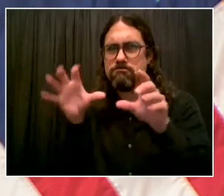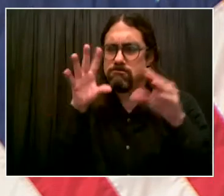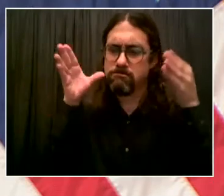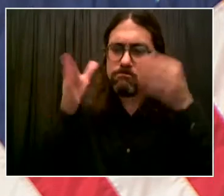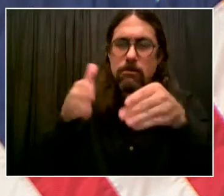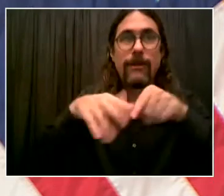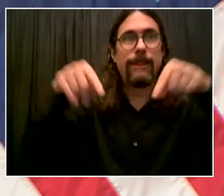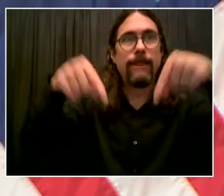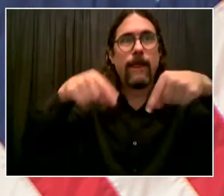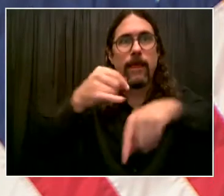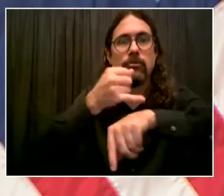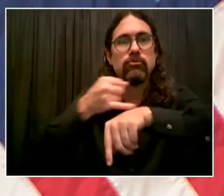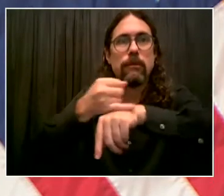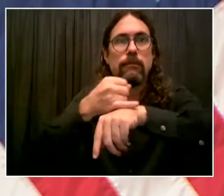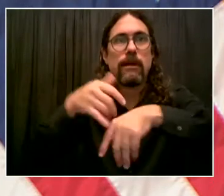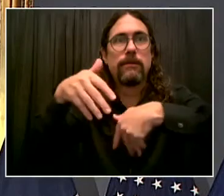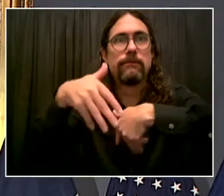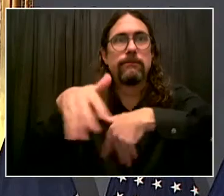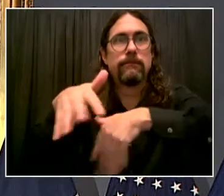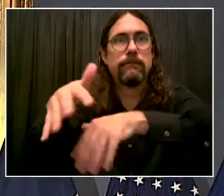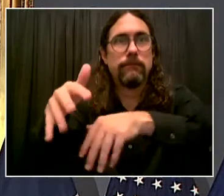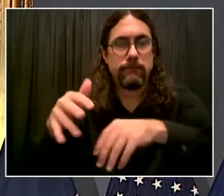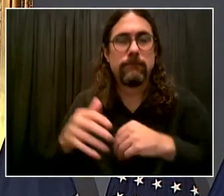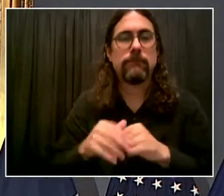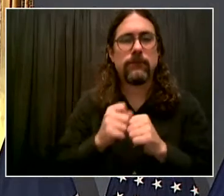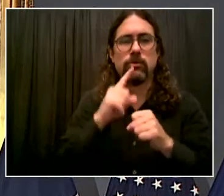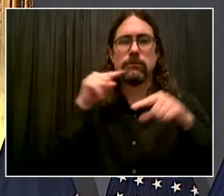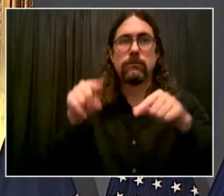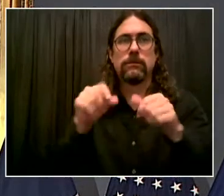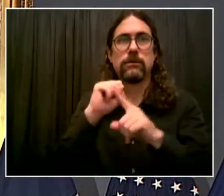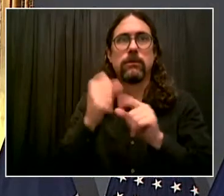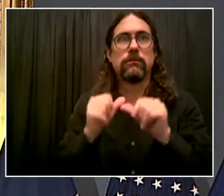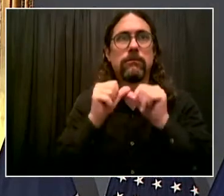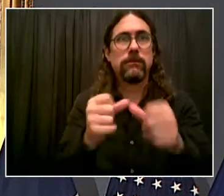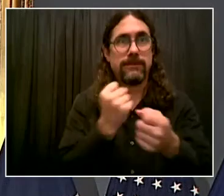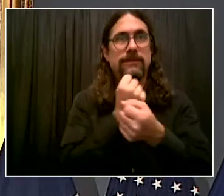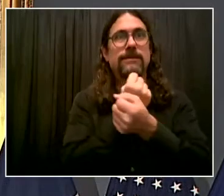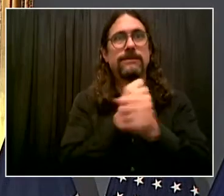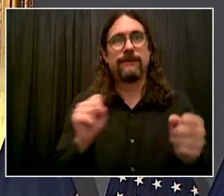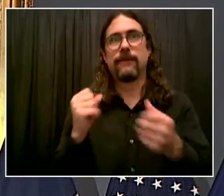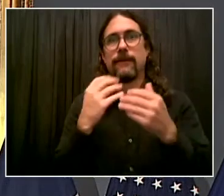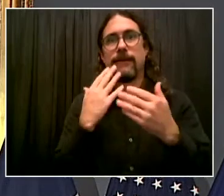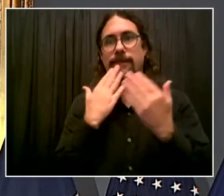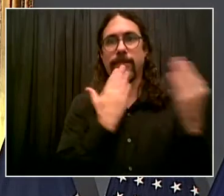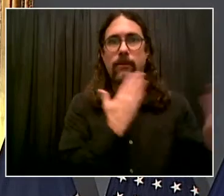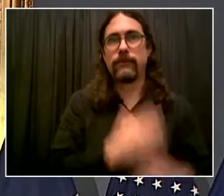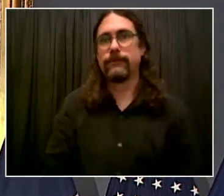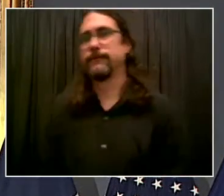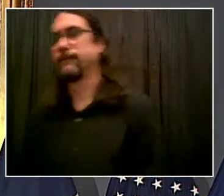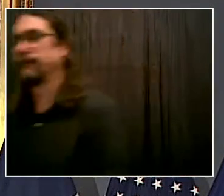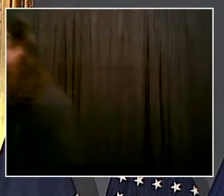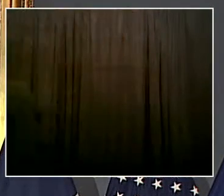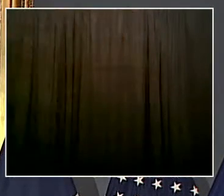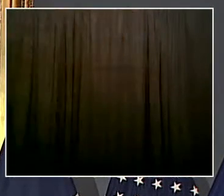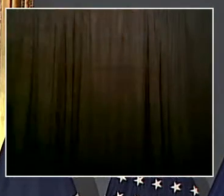PHENOMENAL JOB MAKING SURE THAT THE DEPARTMENT IS PREPARED FOR ANY SITUATION